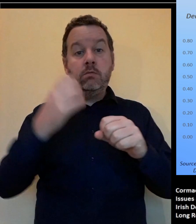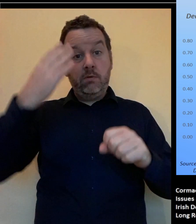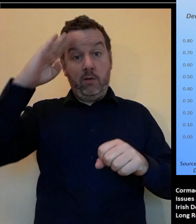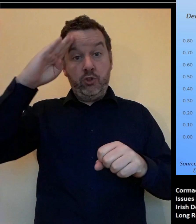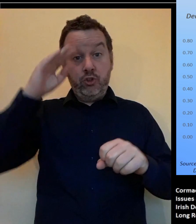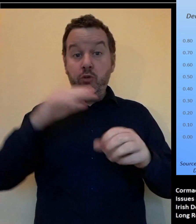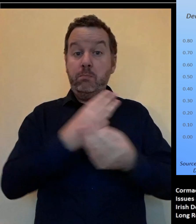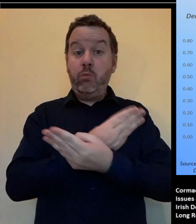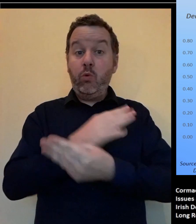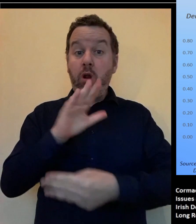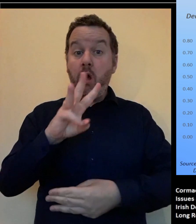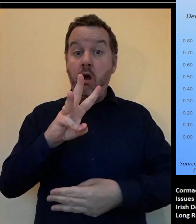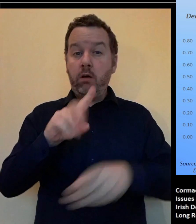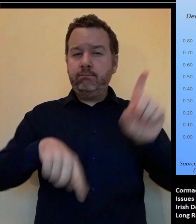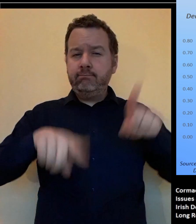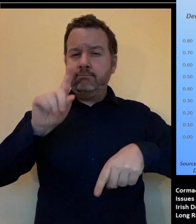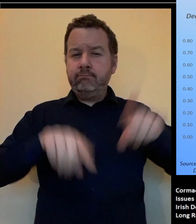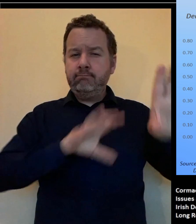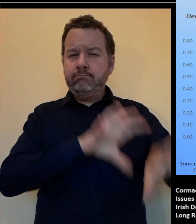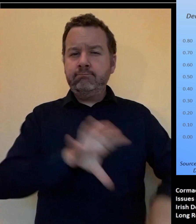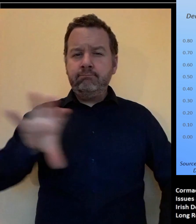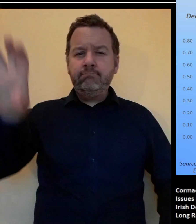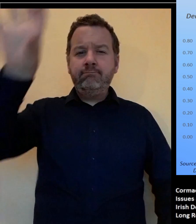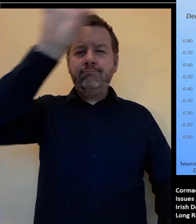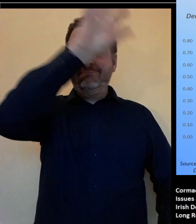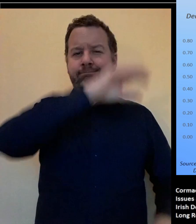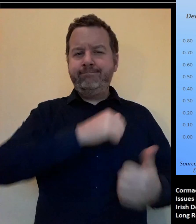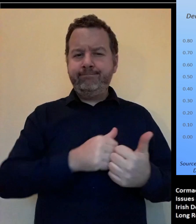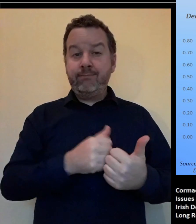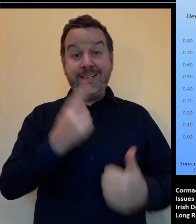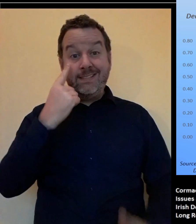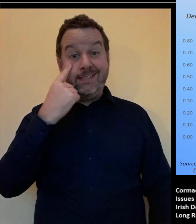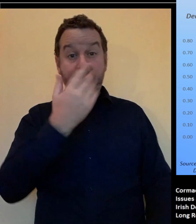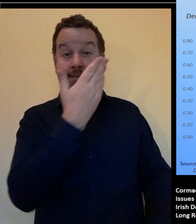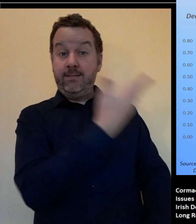has looked at how poor relief and workhouse care in Ireland could differ from region to region.